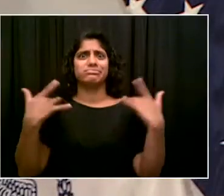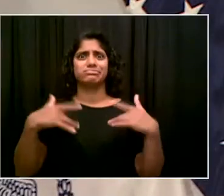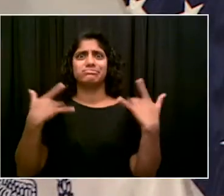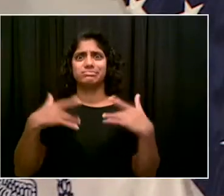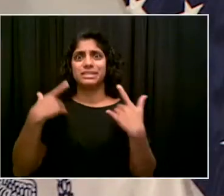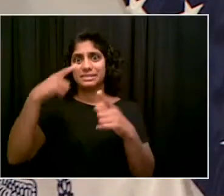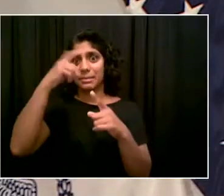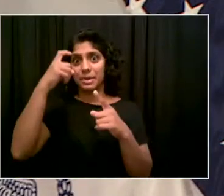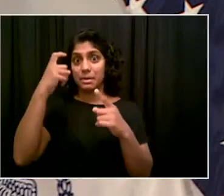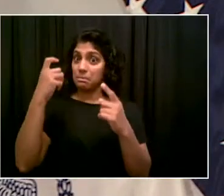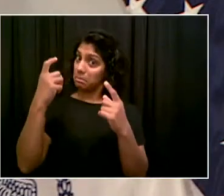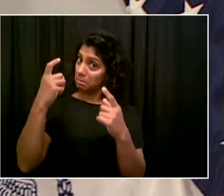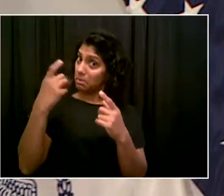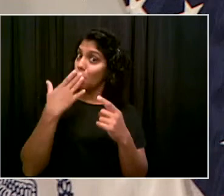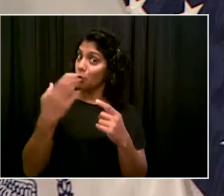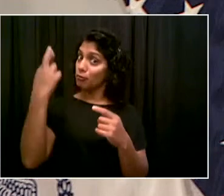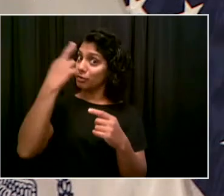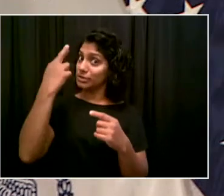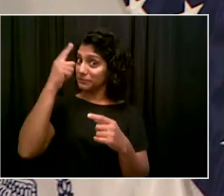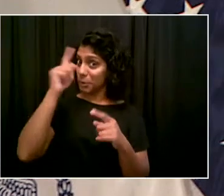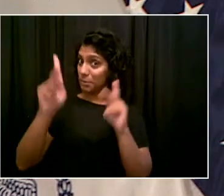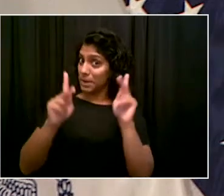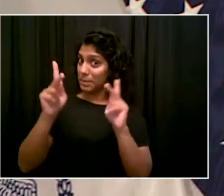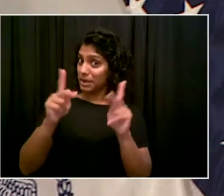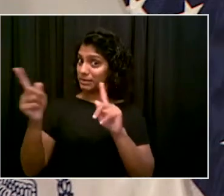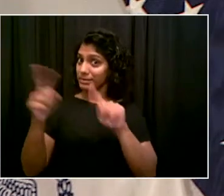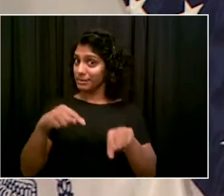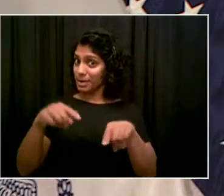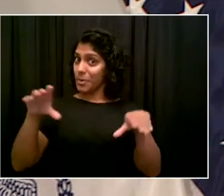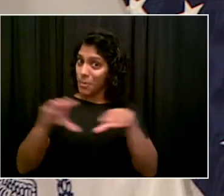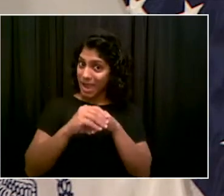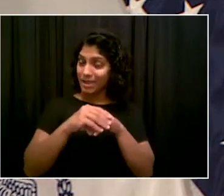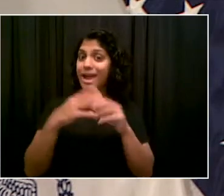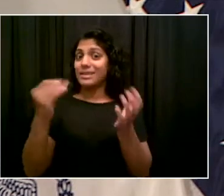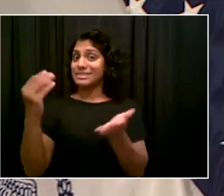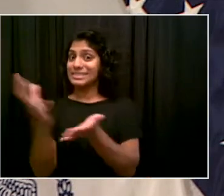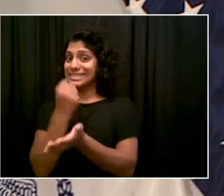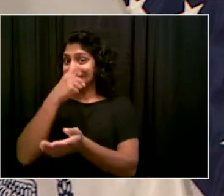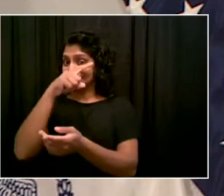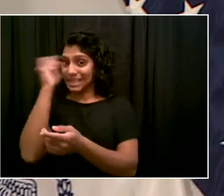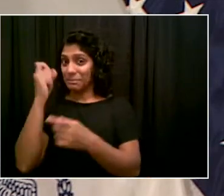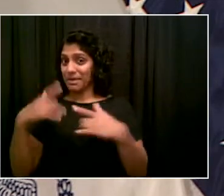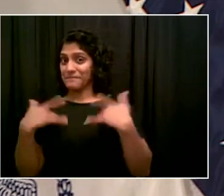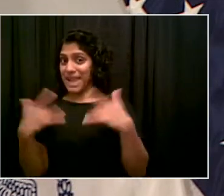ARE GOING TO HAPPEN HERE THIS SUMMER, WHEN I GET MARRIED HERE WHILE YOU ARE AT IT, MAKE IT EVEN BETTER. THKAN YOU SO MUCH,